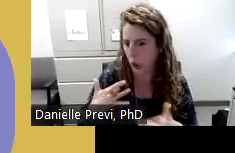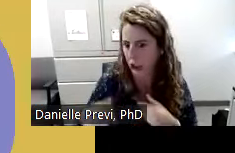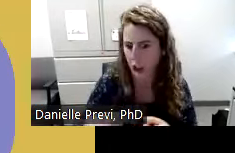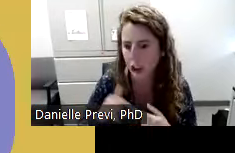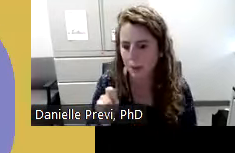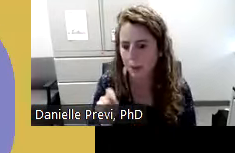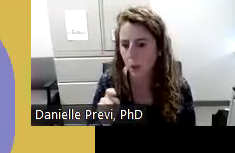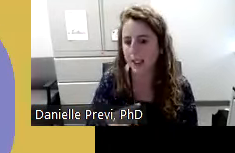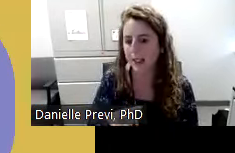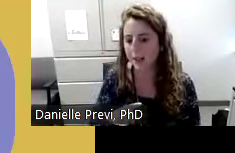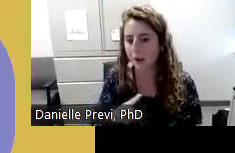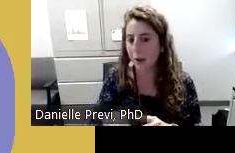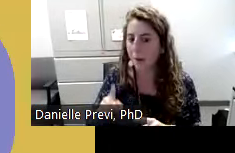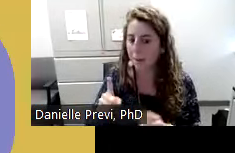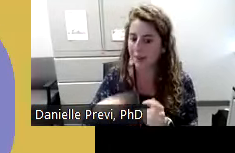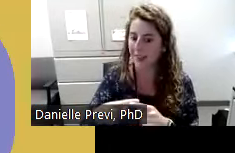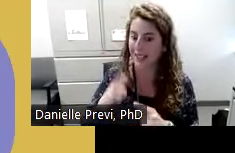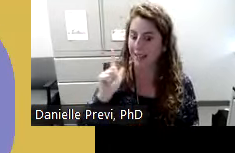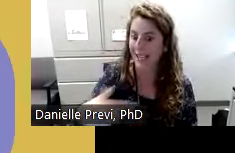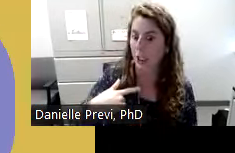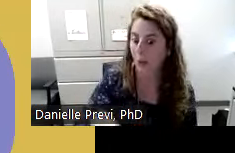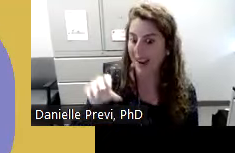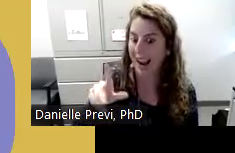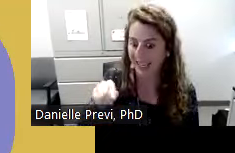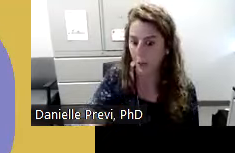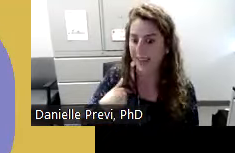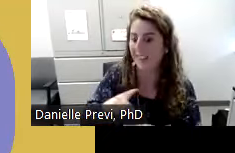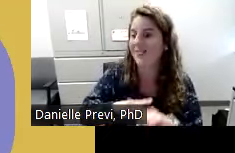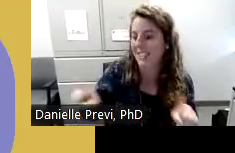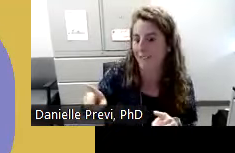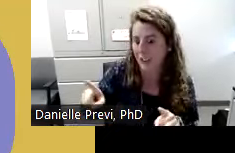with having a different hearing status; they’re not concerned by it. But then later on, when we